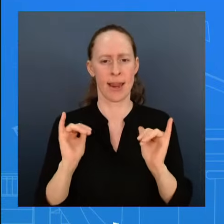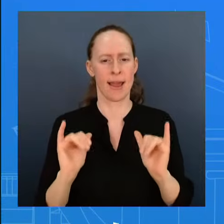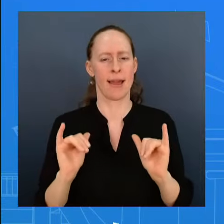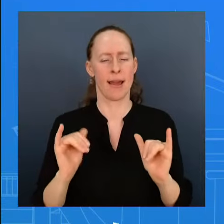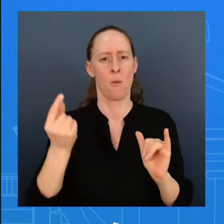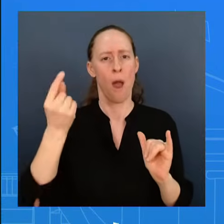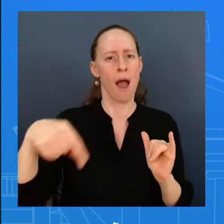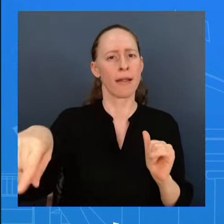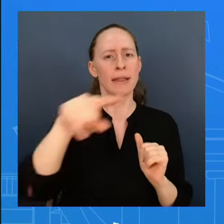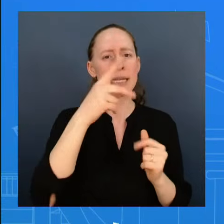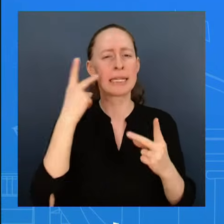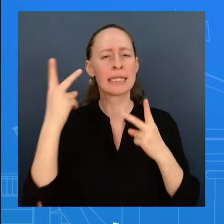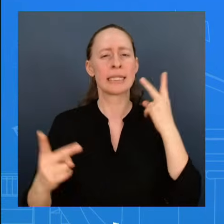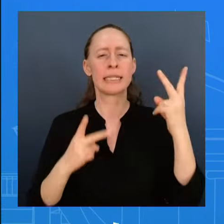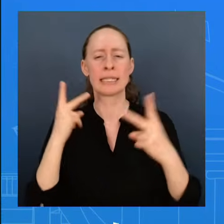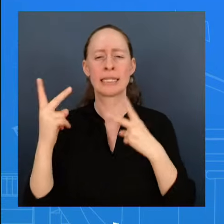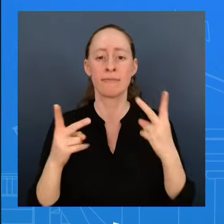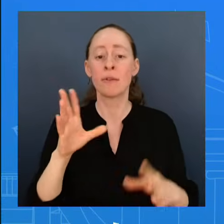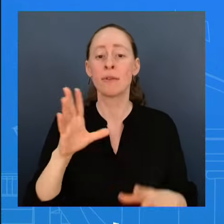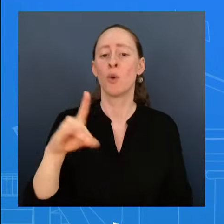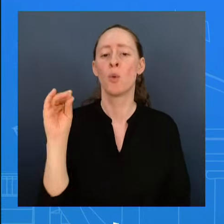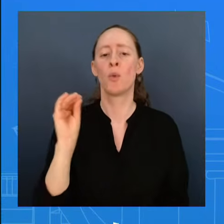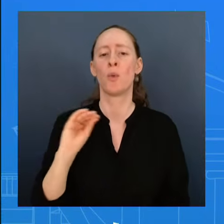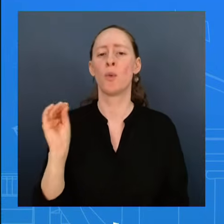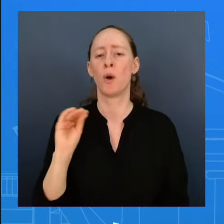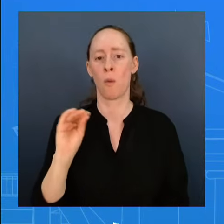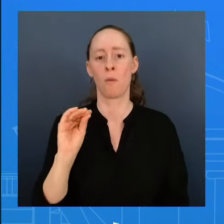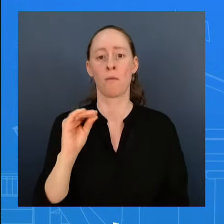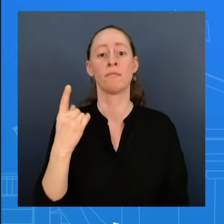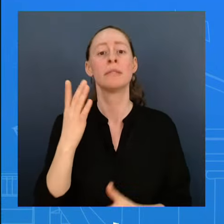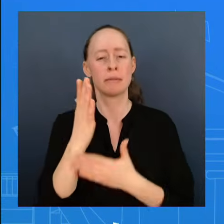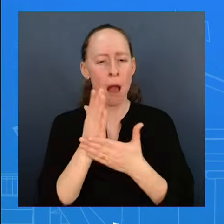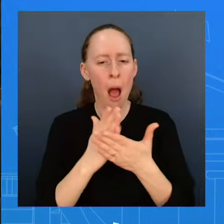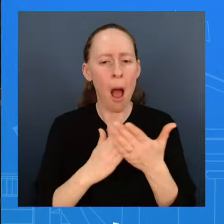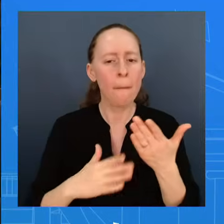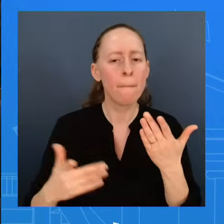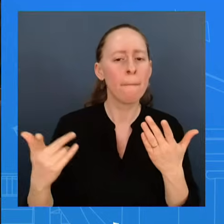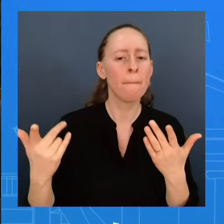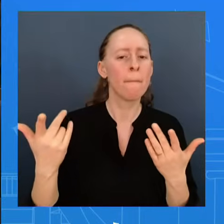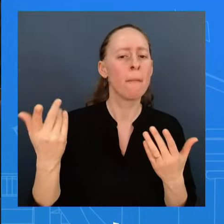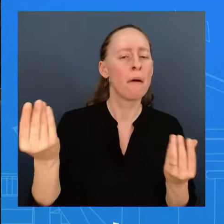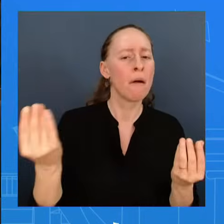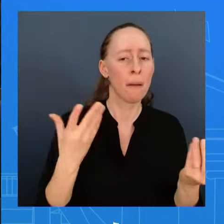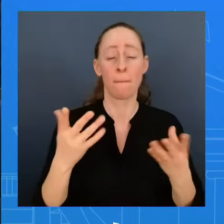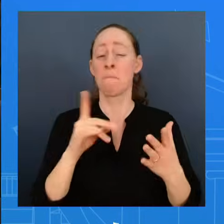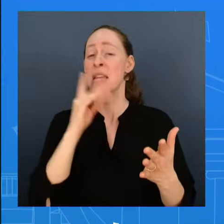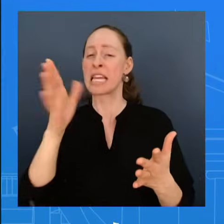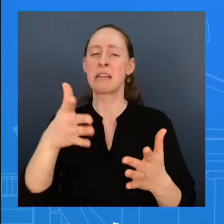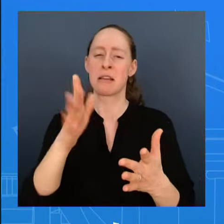I've heard that reporting. But that is something for them to speak to at this time. The Press: So, he's not aware of that? Ms. Jean-Pierre: Well, he's getting regularly updated